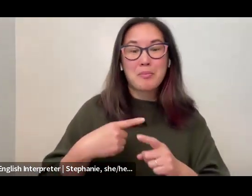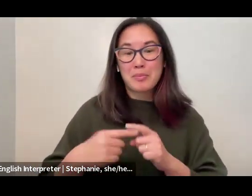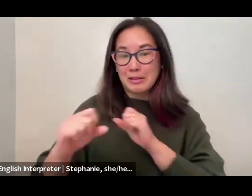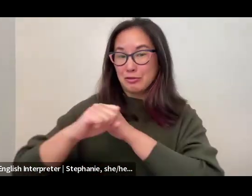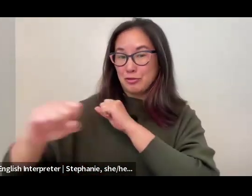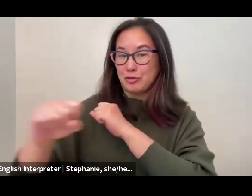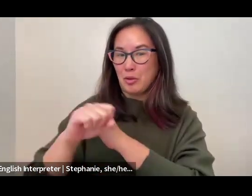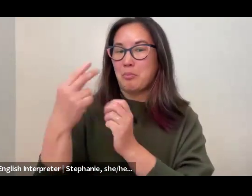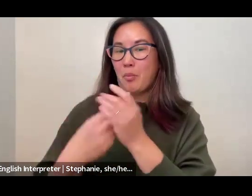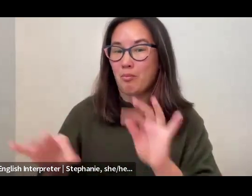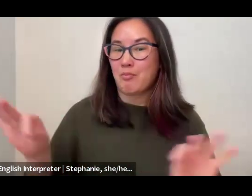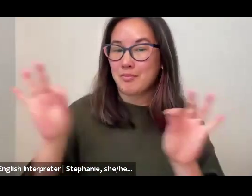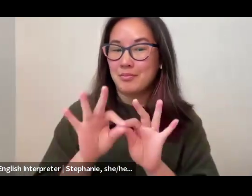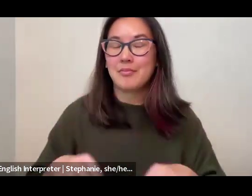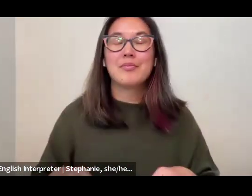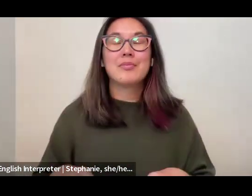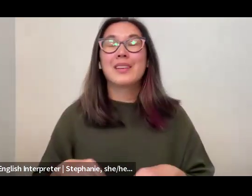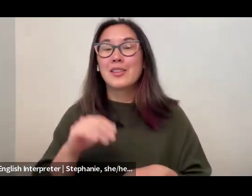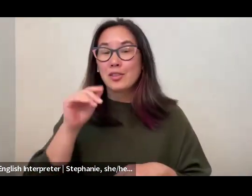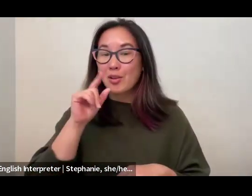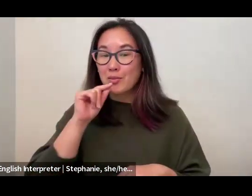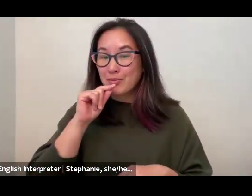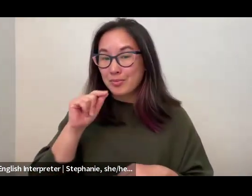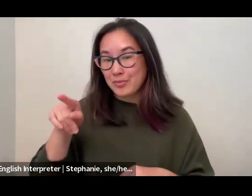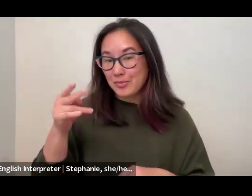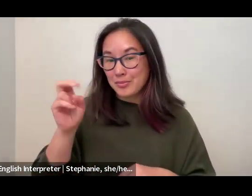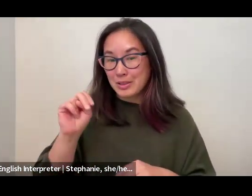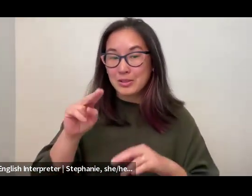So, pigeon pose in sitting. We'll do the right leg first.